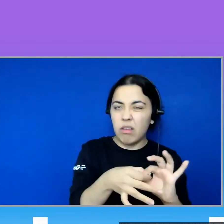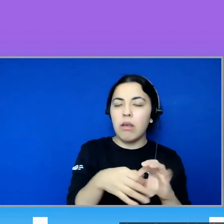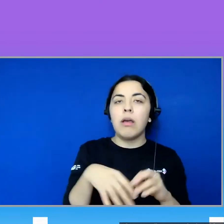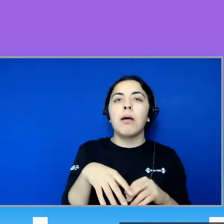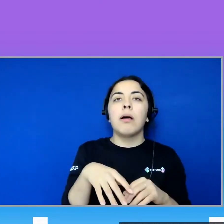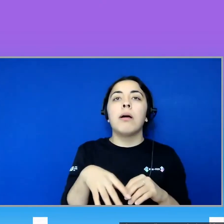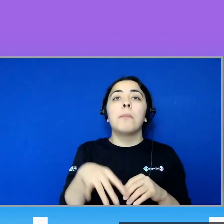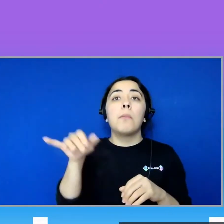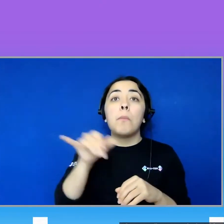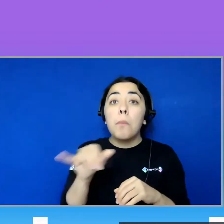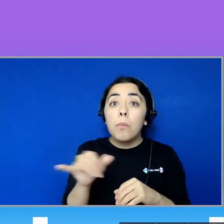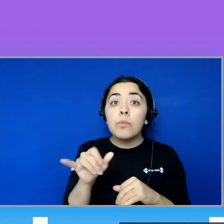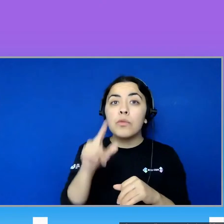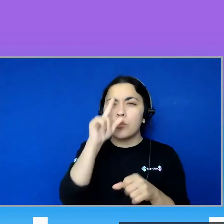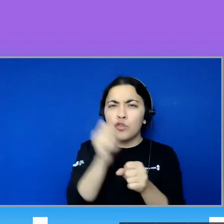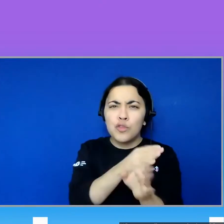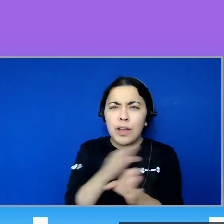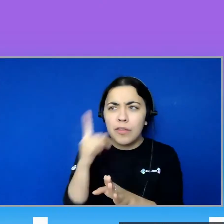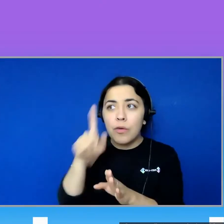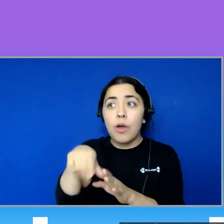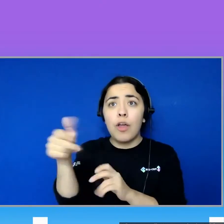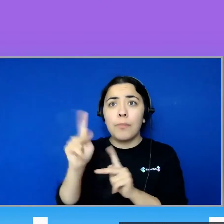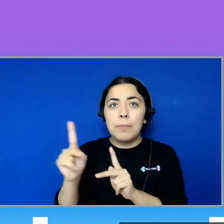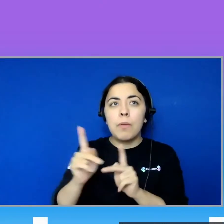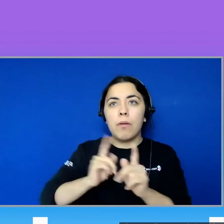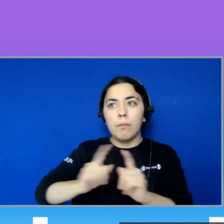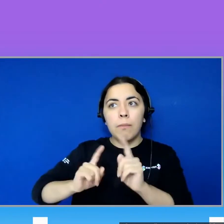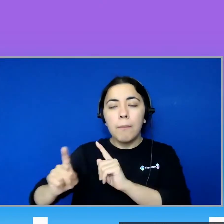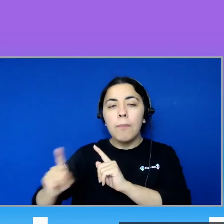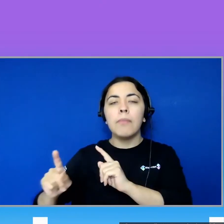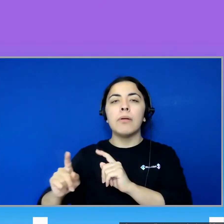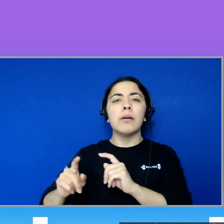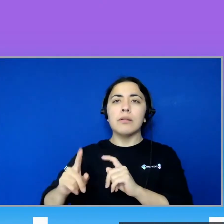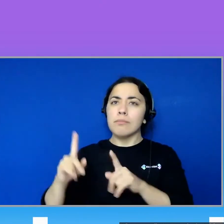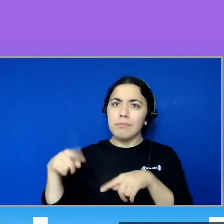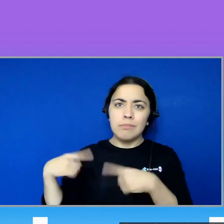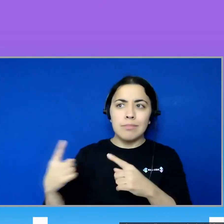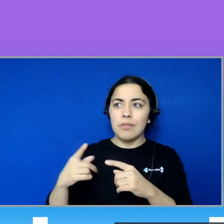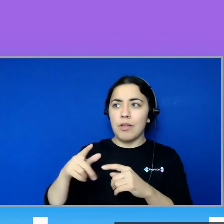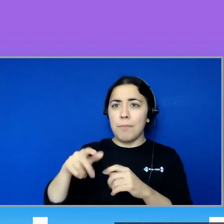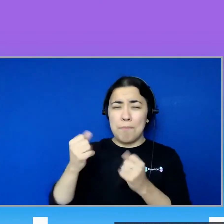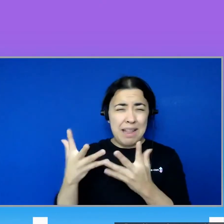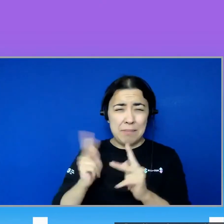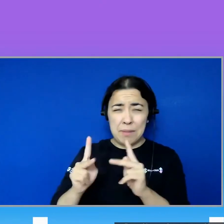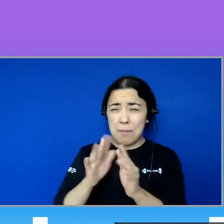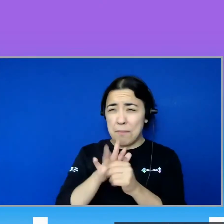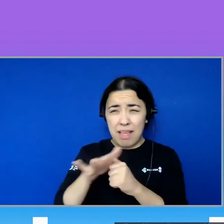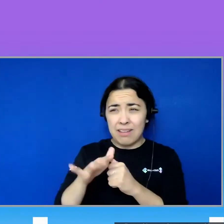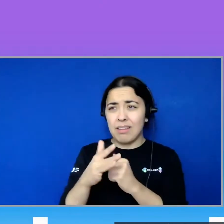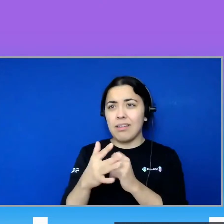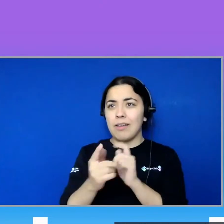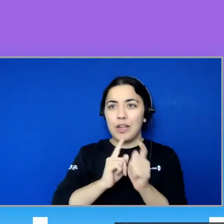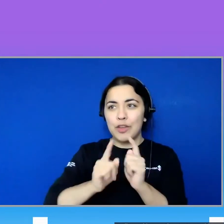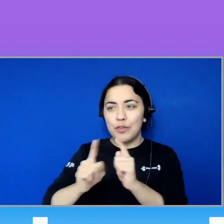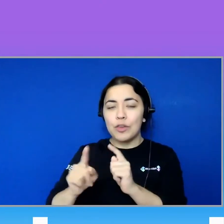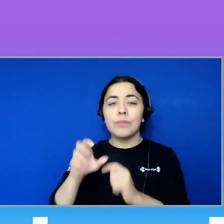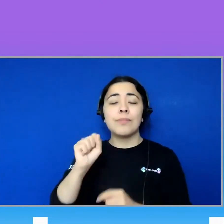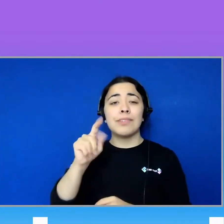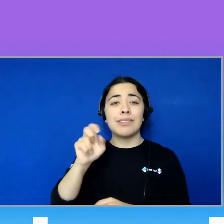working on the strategy with many other people. But we've we